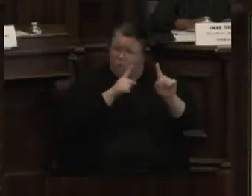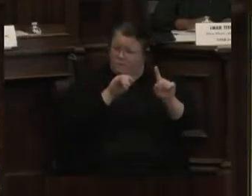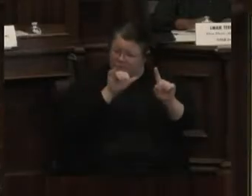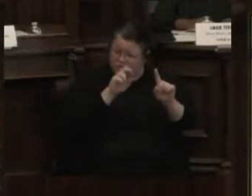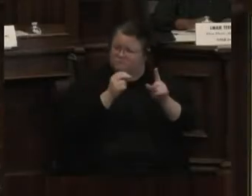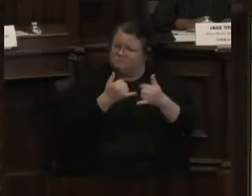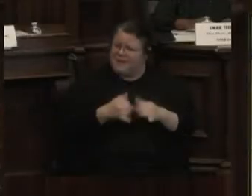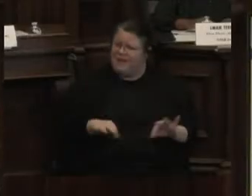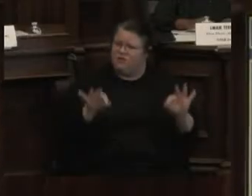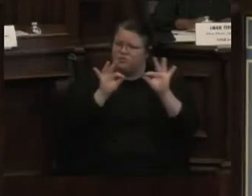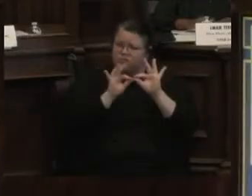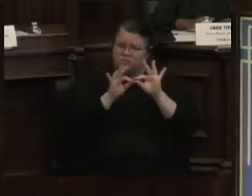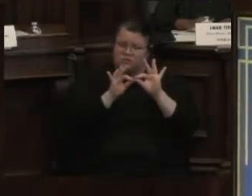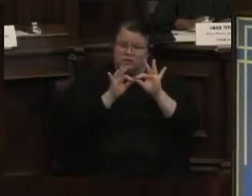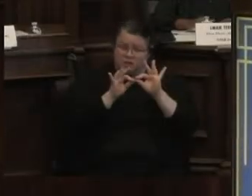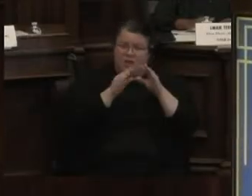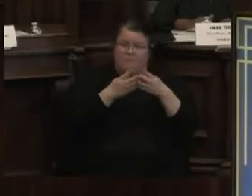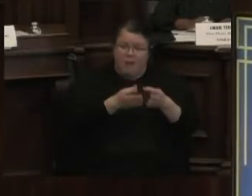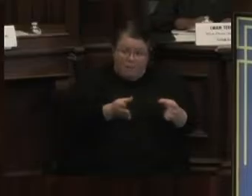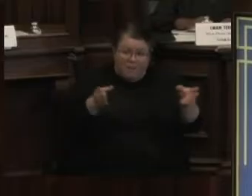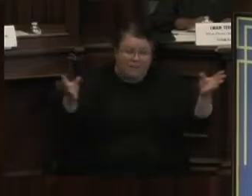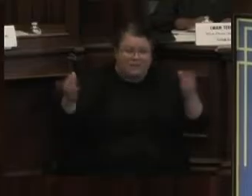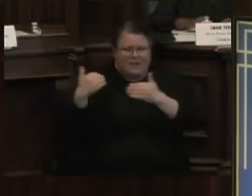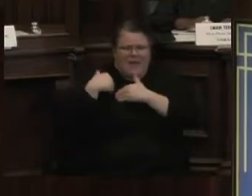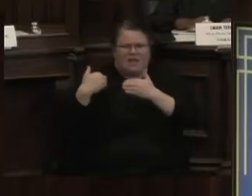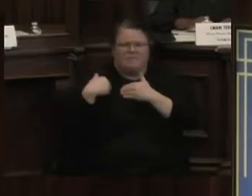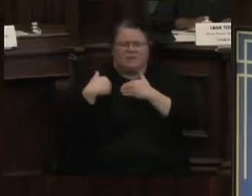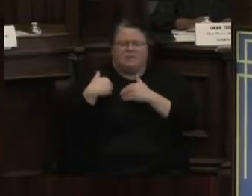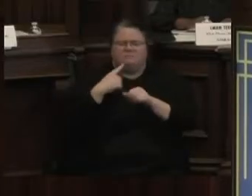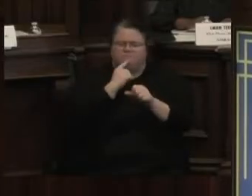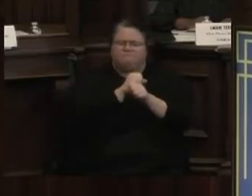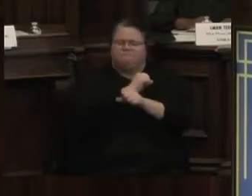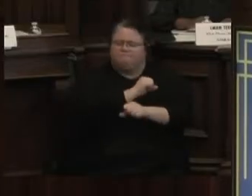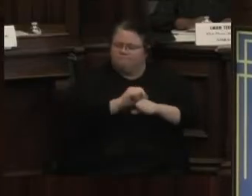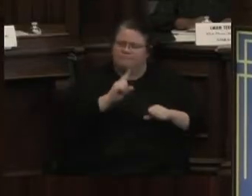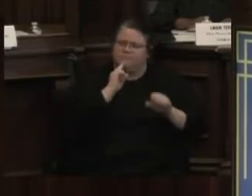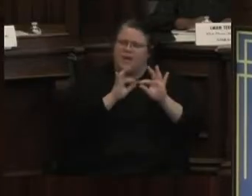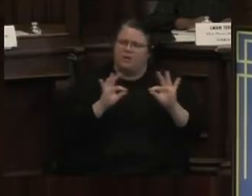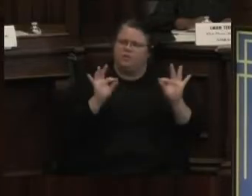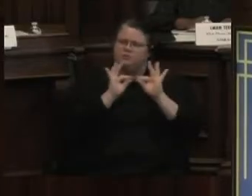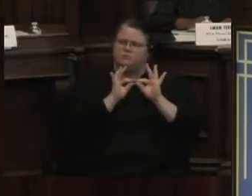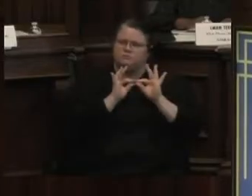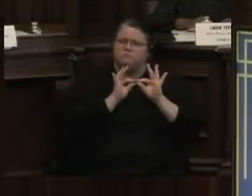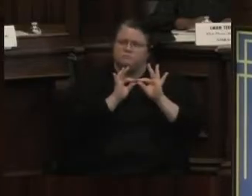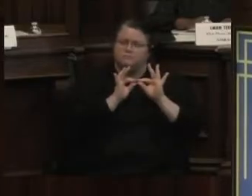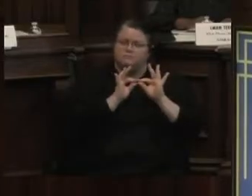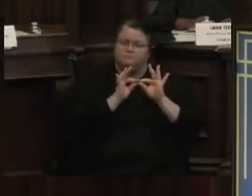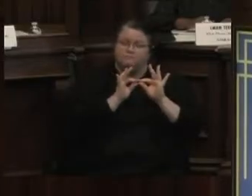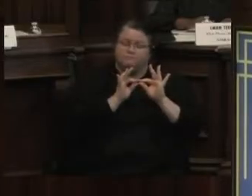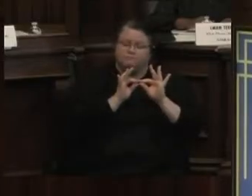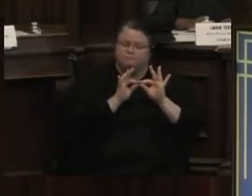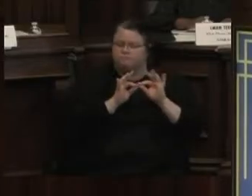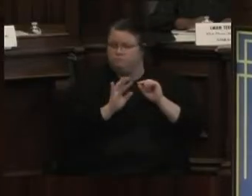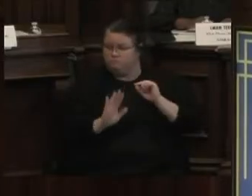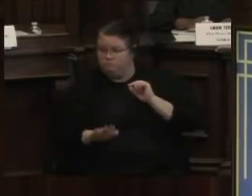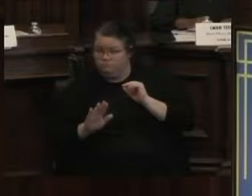clear, the work still does matter. Our mission still matters. And public